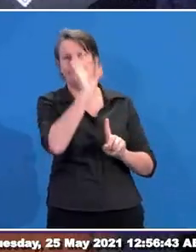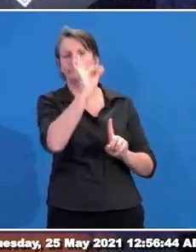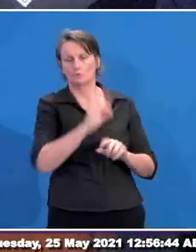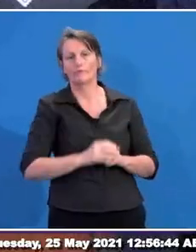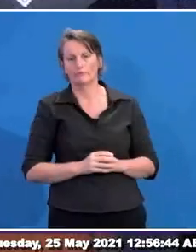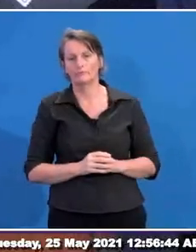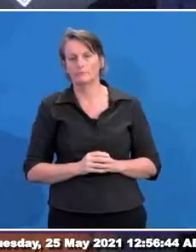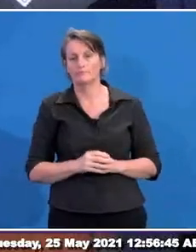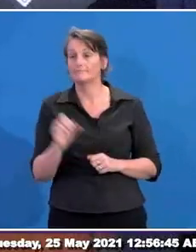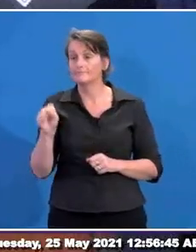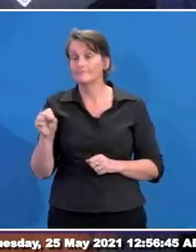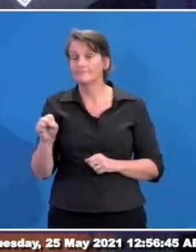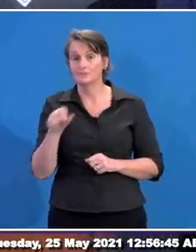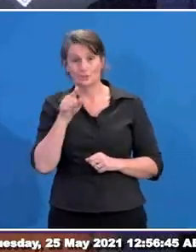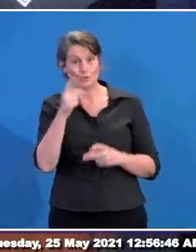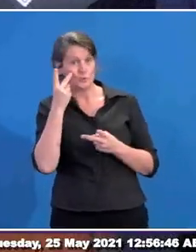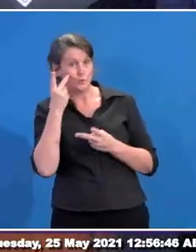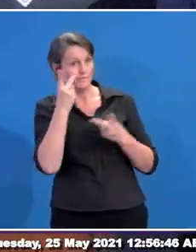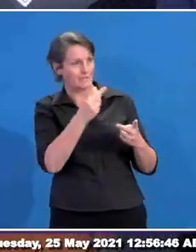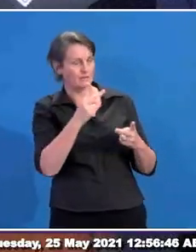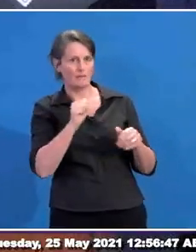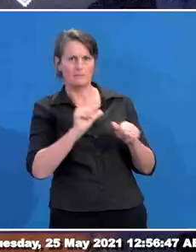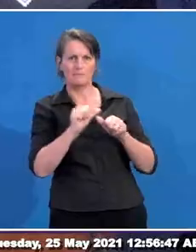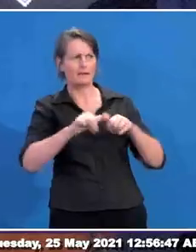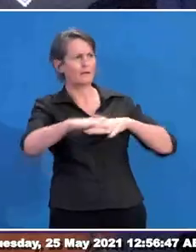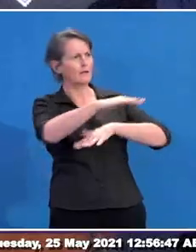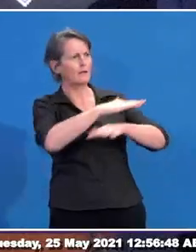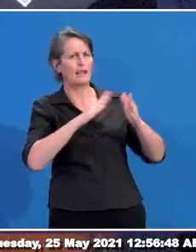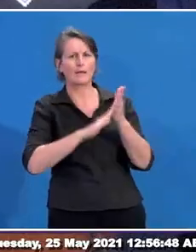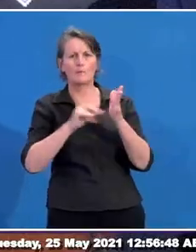Yes. When you visit, the mood seems better and there are a lot more smiles.